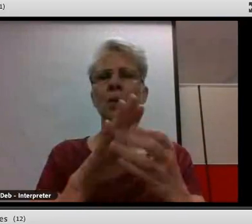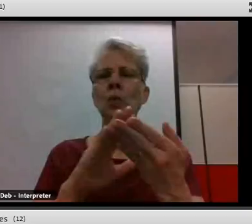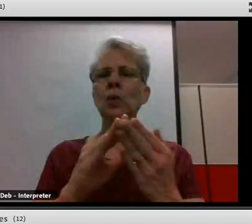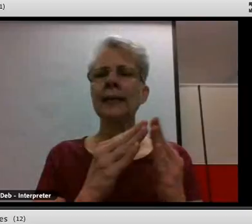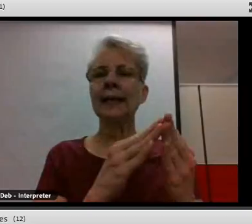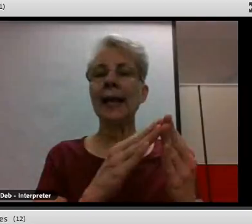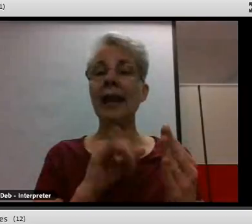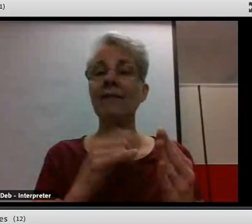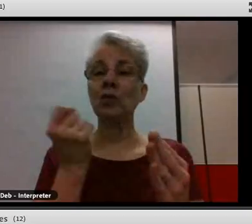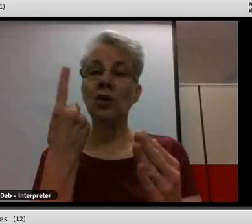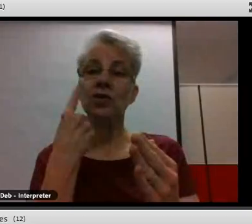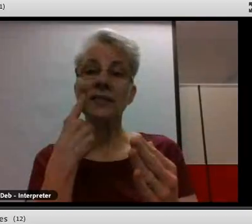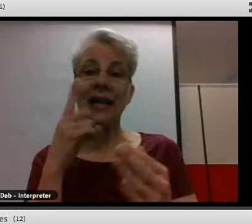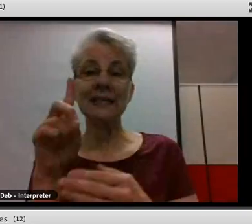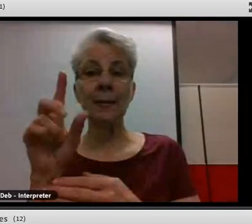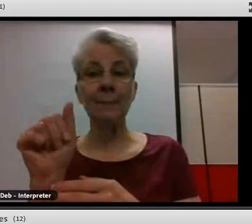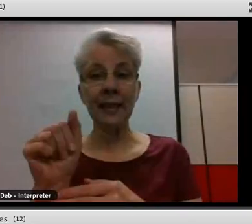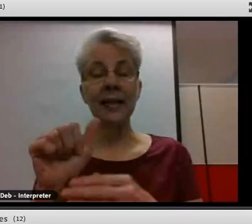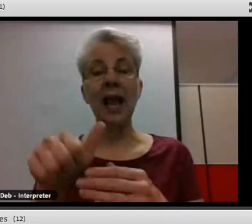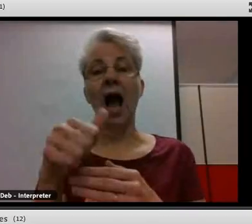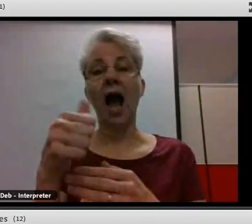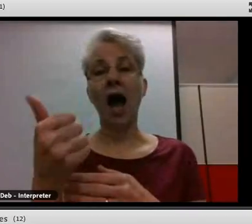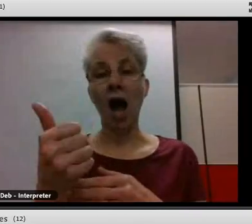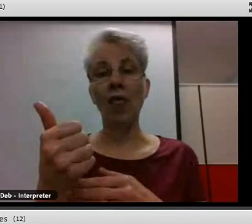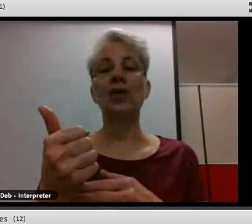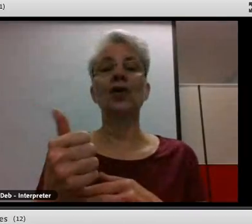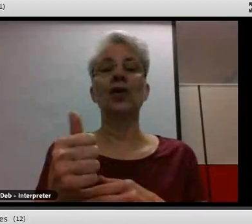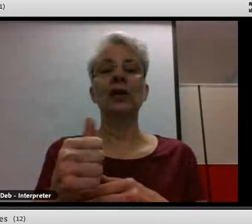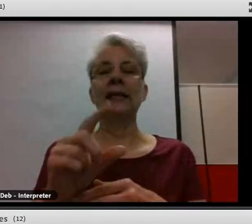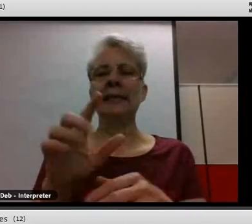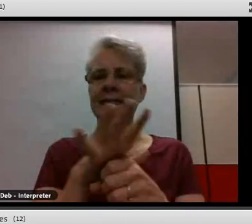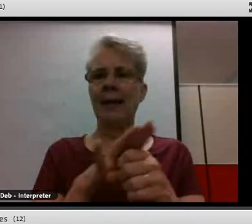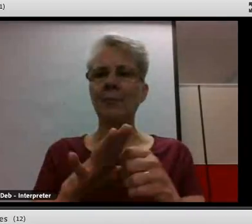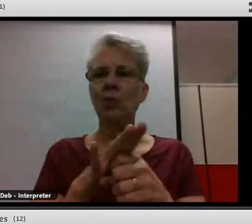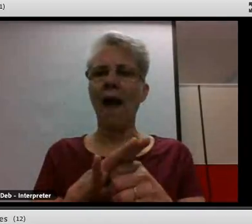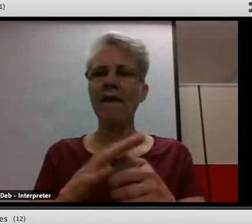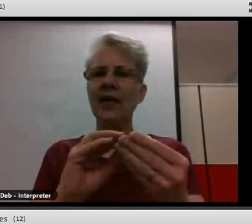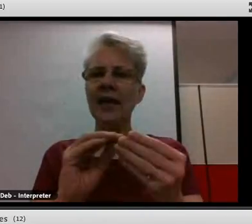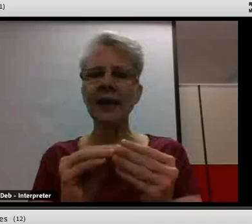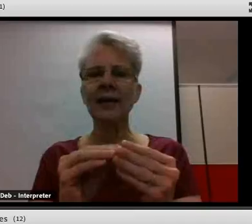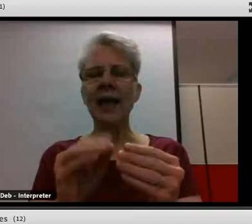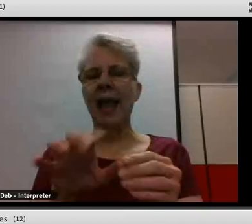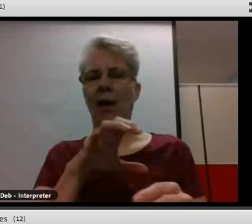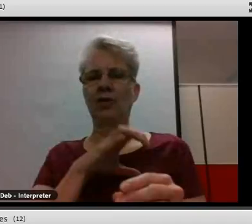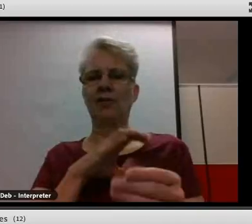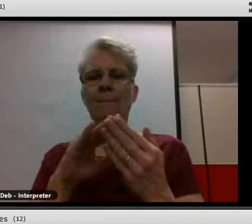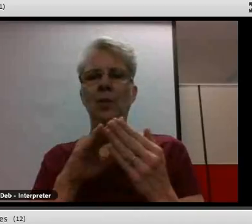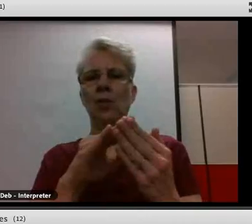of all of its population, all ages, with a disability. This breaks it down by age,